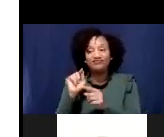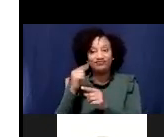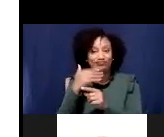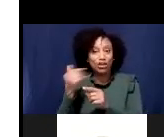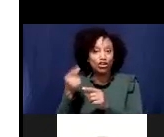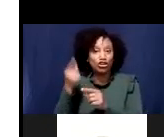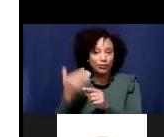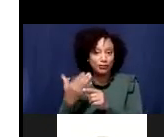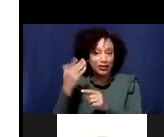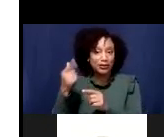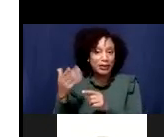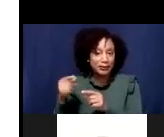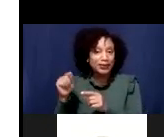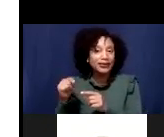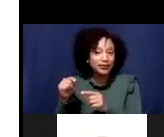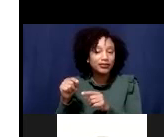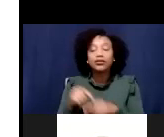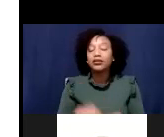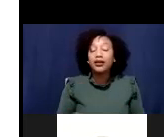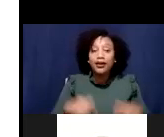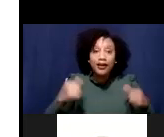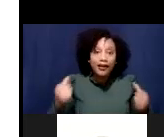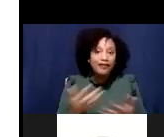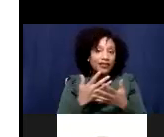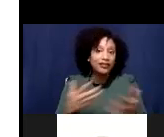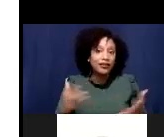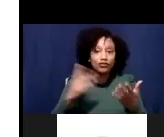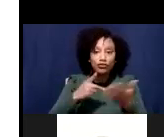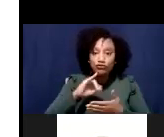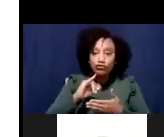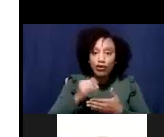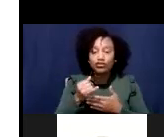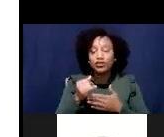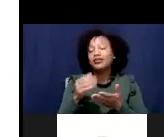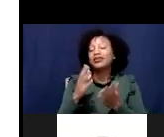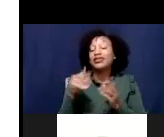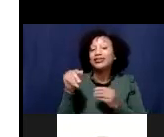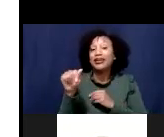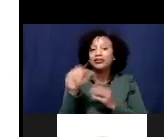You will sum up all the items in project budget expense and that will be your response